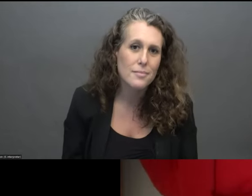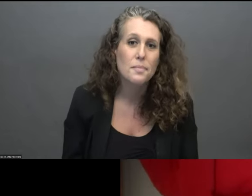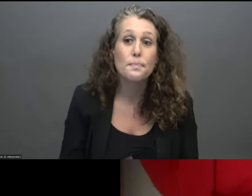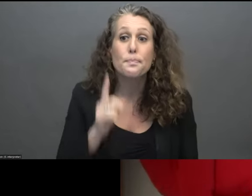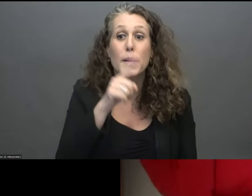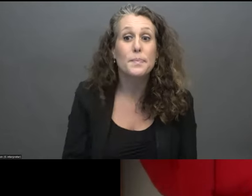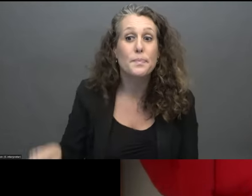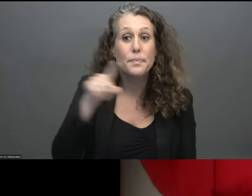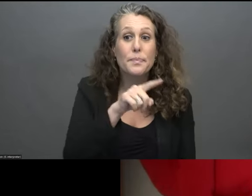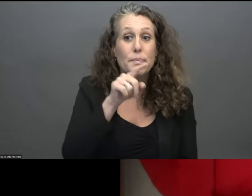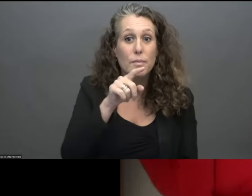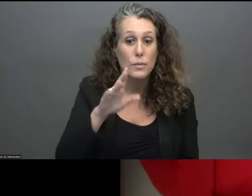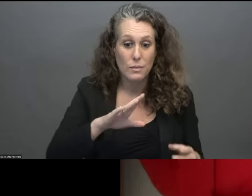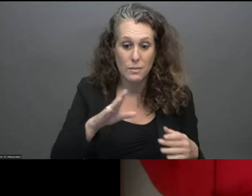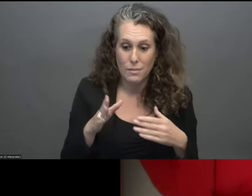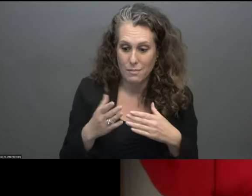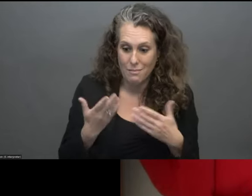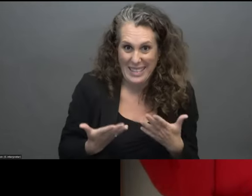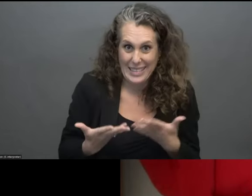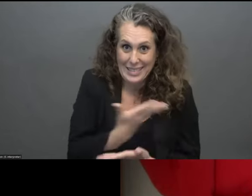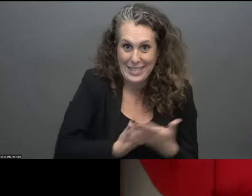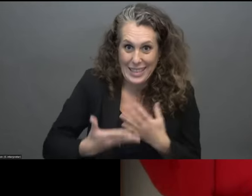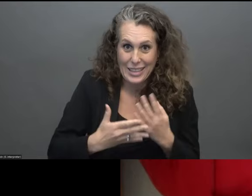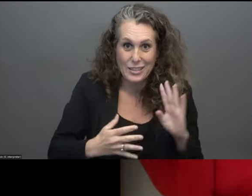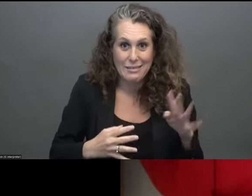this in this discussion. 16:49:25 I just want to give you one more